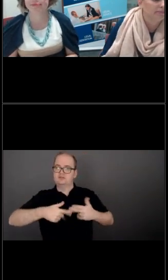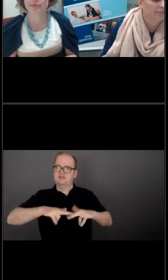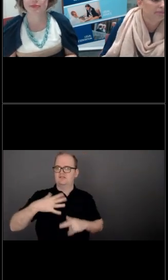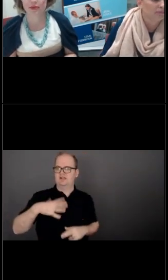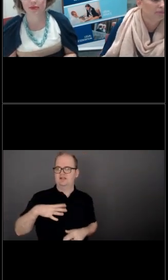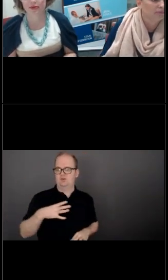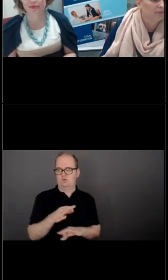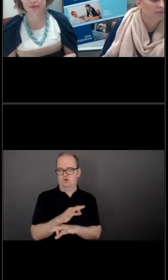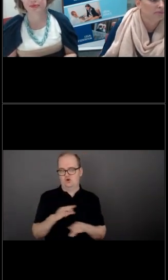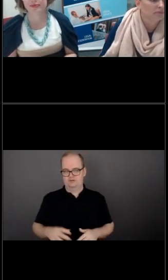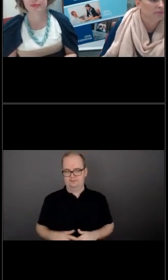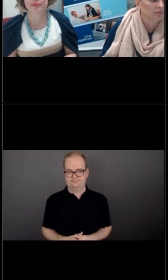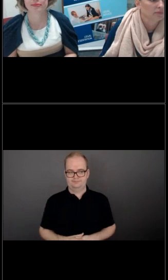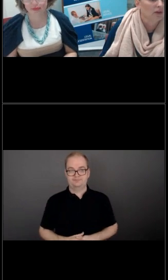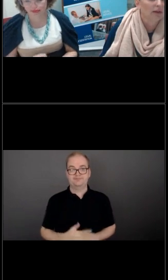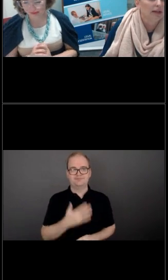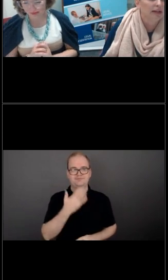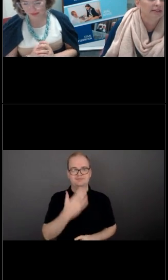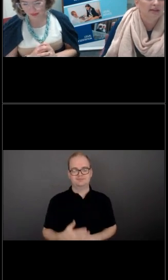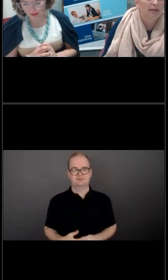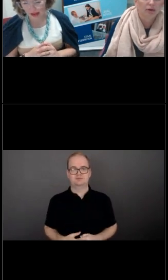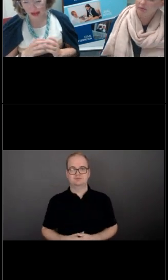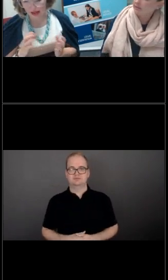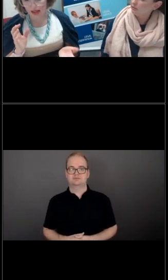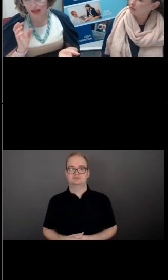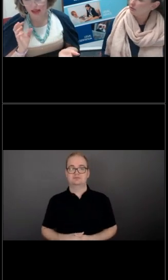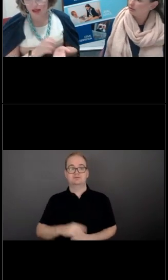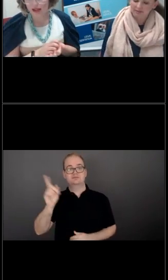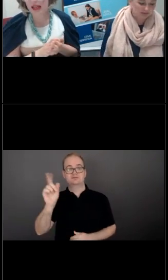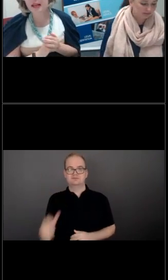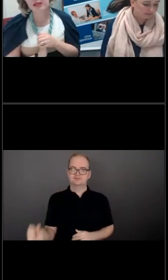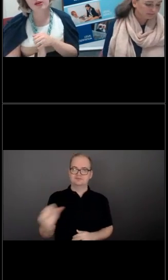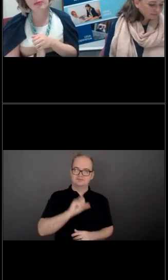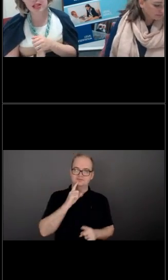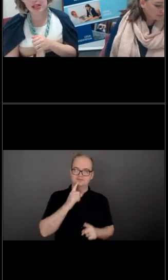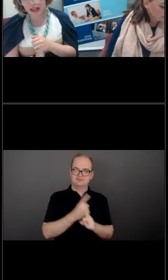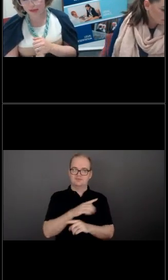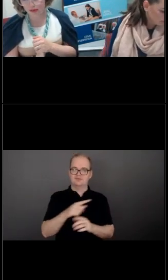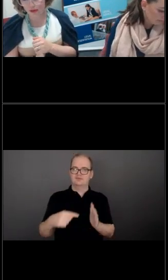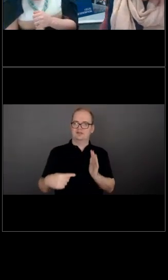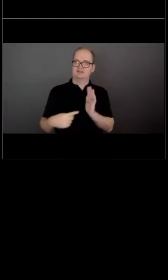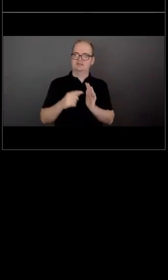All right. Back into temporary protection orders >> Yes, so I mentioned these before.